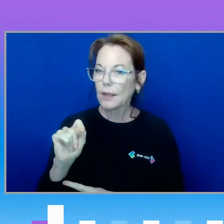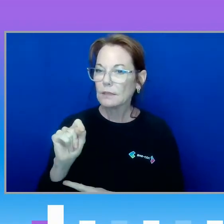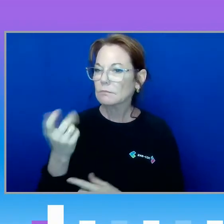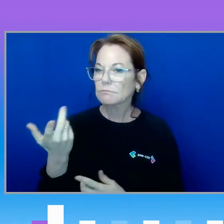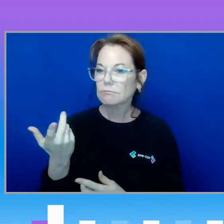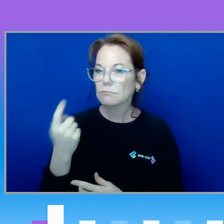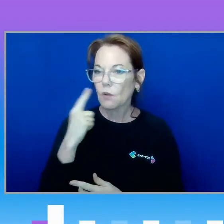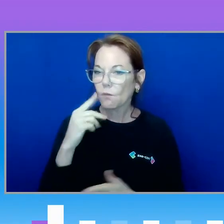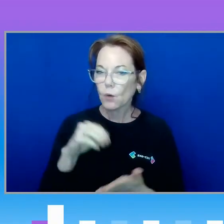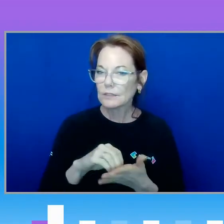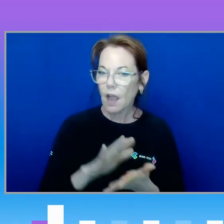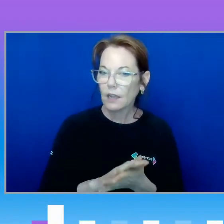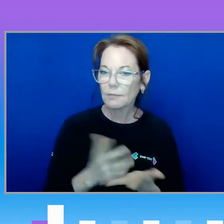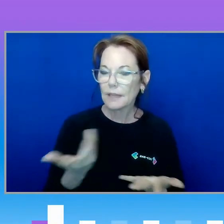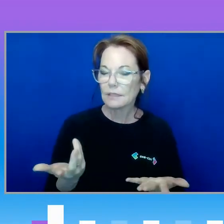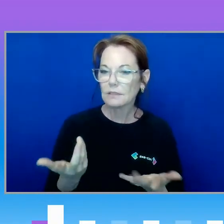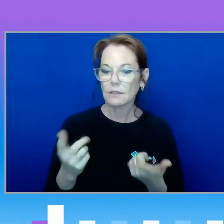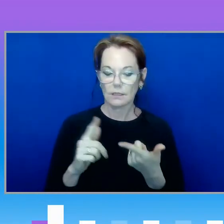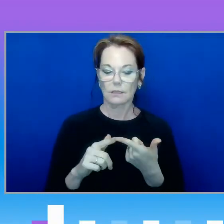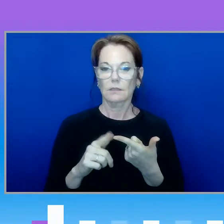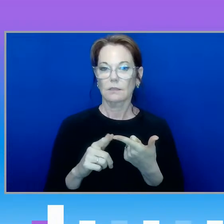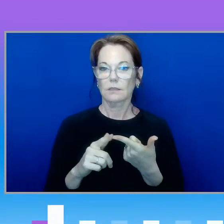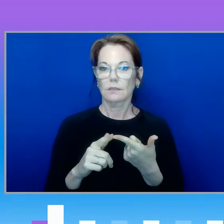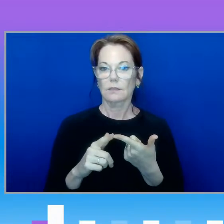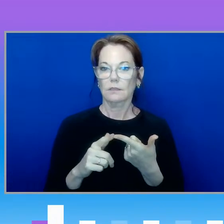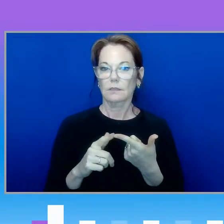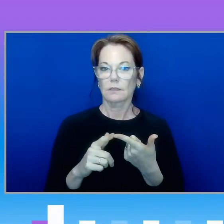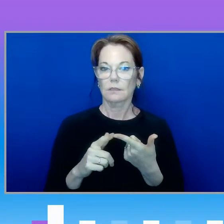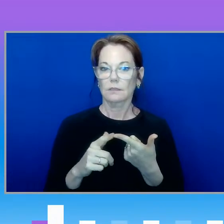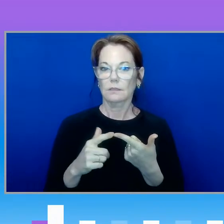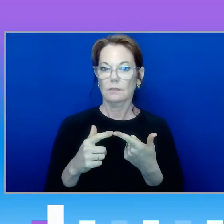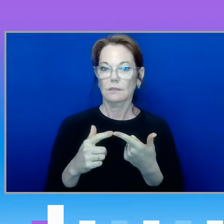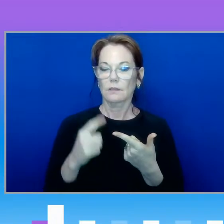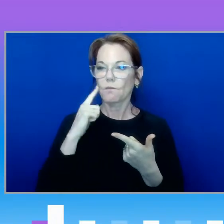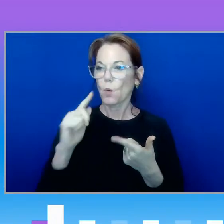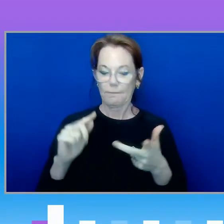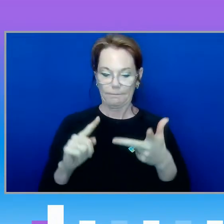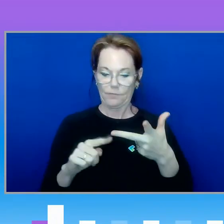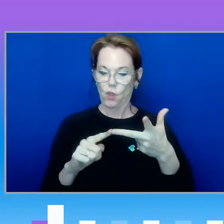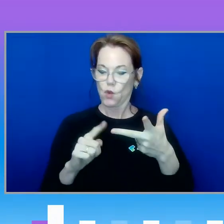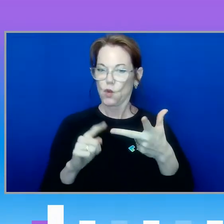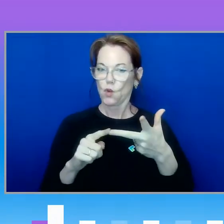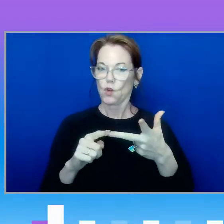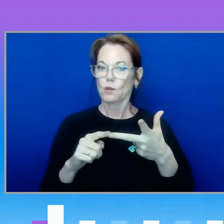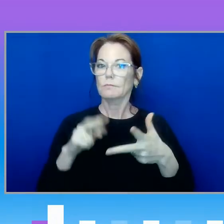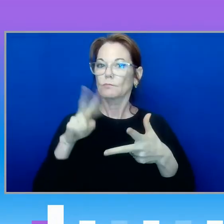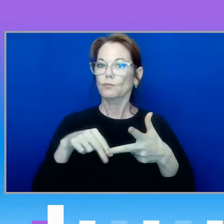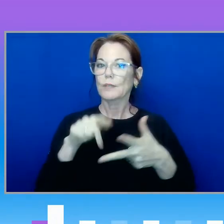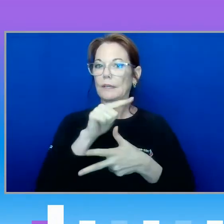this order for all break points as the as the third directive for reading order. >> Great question. So for the